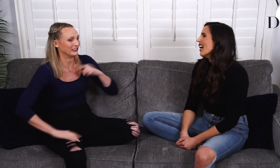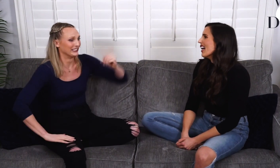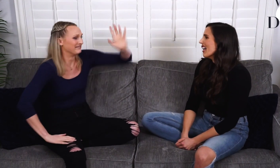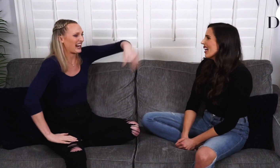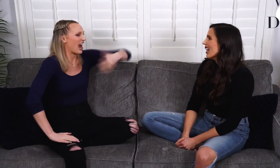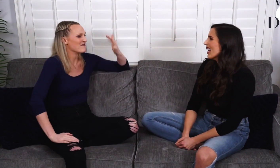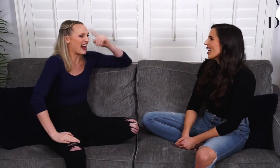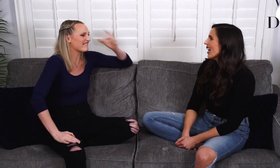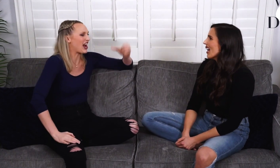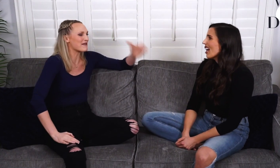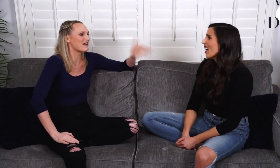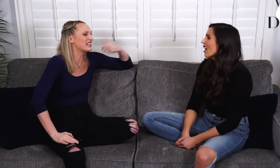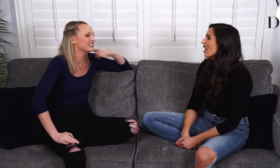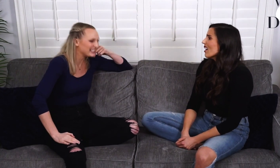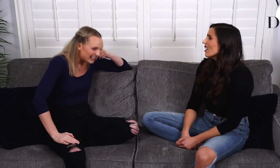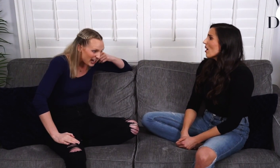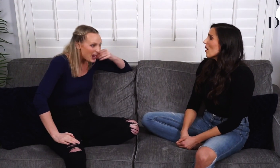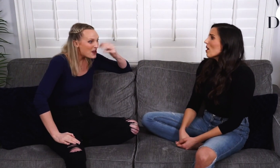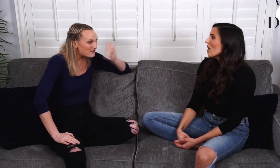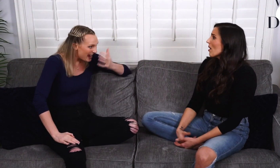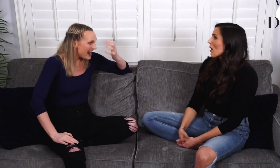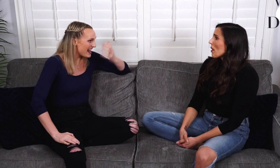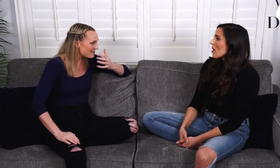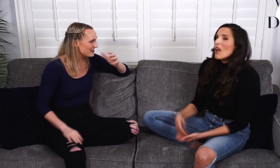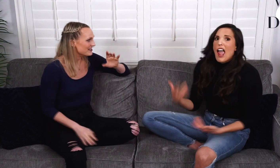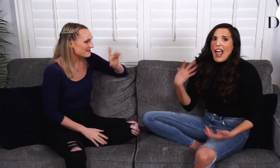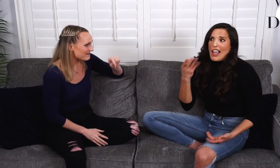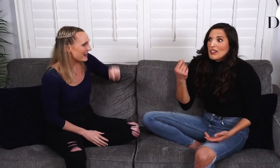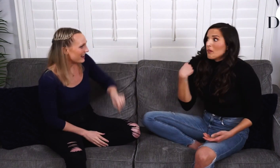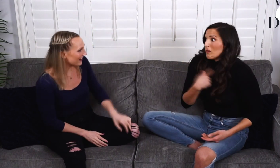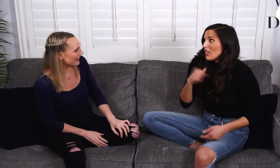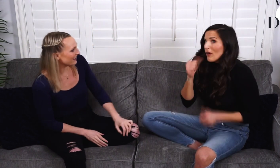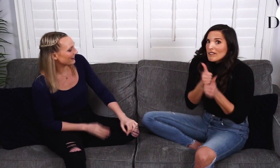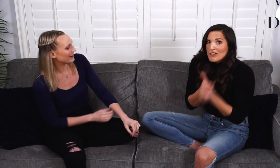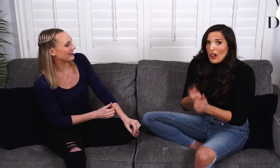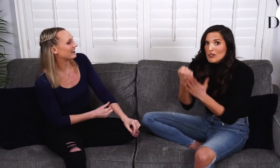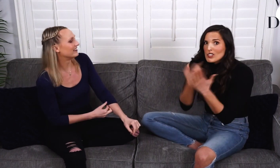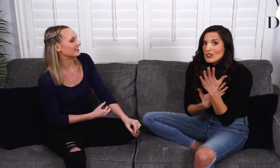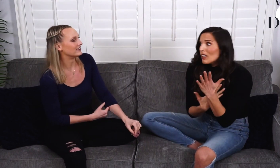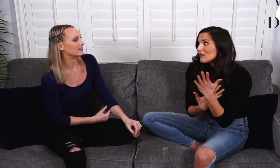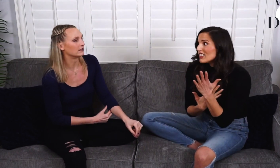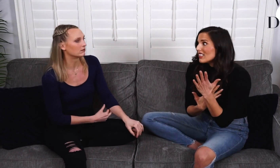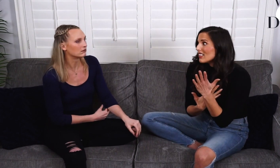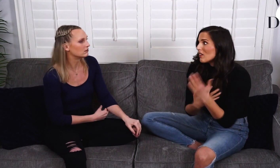to the point. I'm like, I'll just wait for the captioning to come out. Wow. - And we don't follow a script.